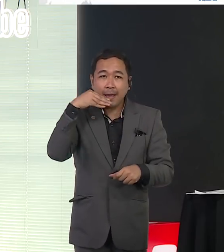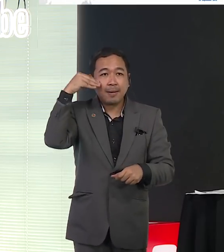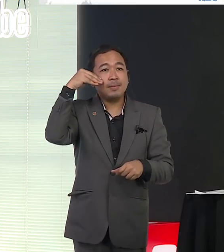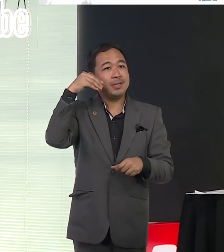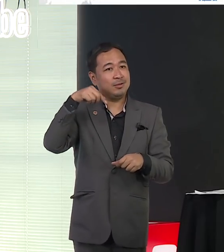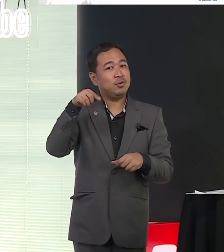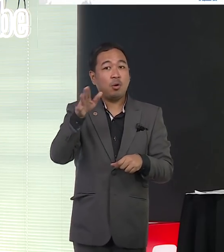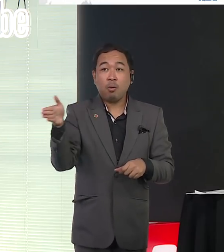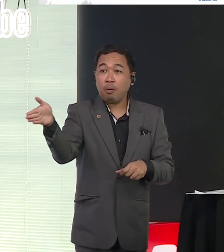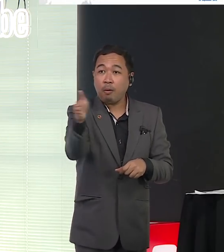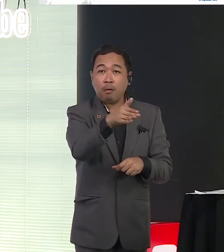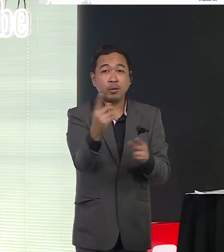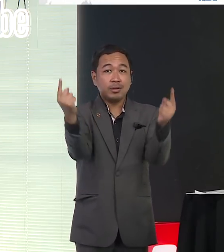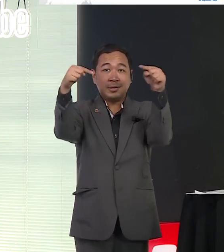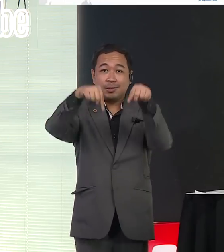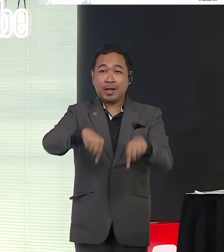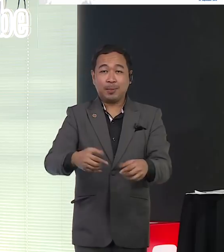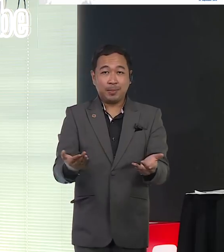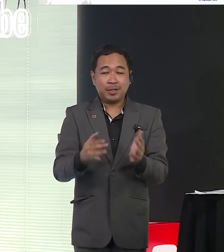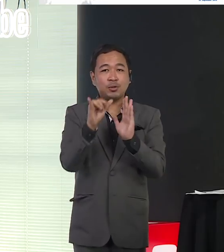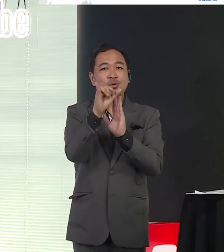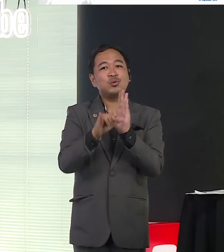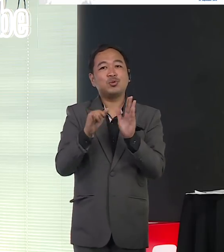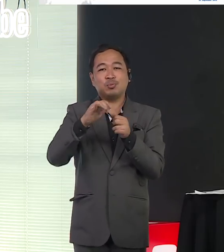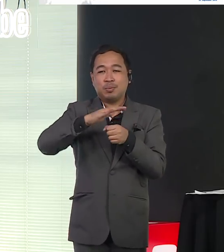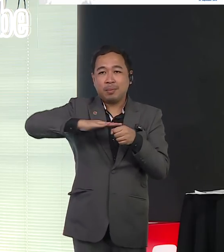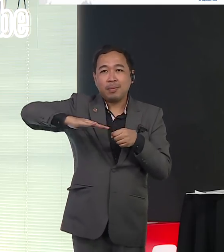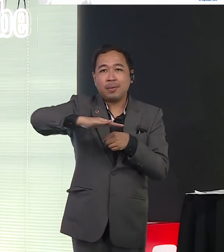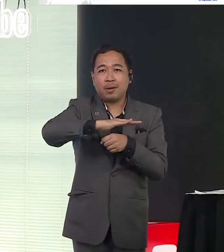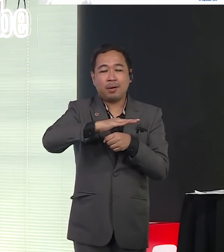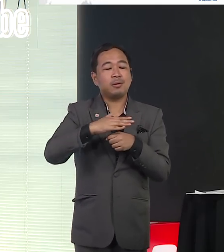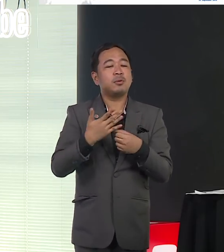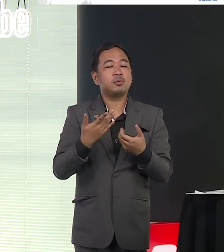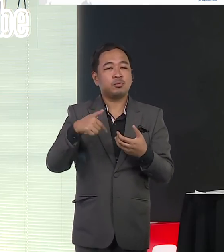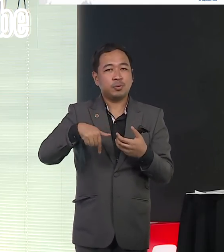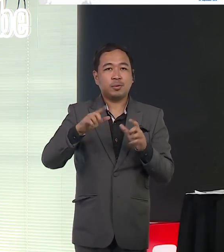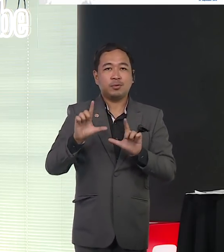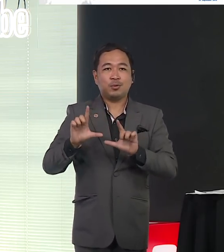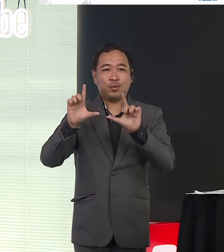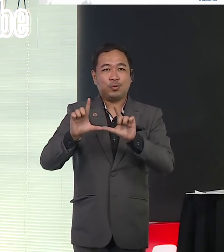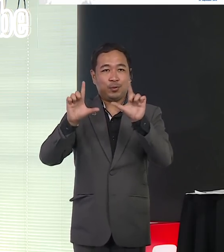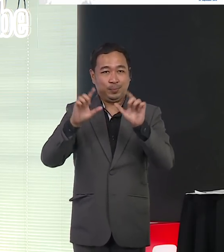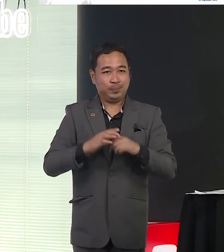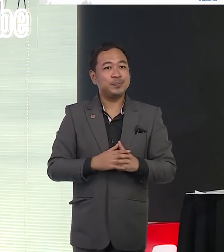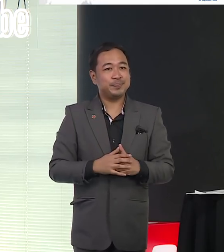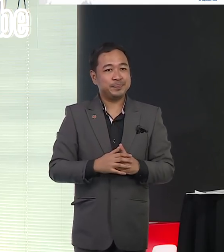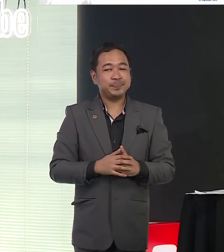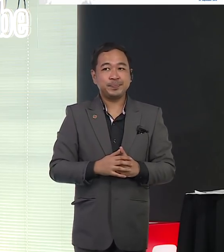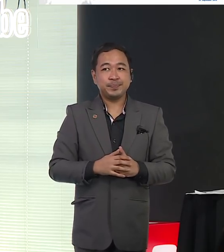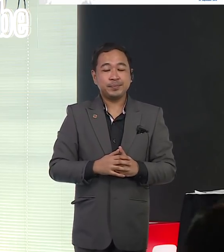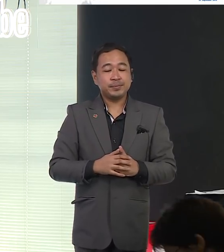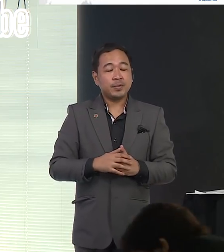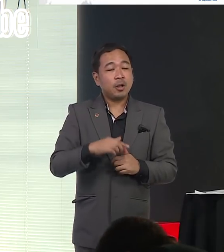people who are beyond themselves by YouTube. This space is to encourage those people to connect with the people. So we are very much happy to have all